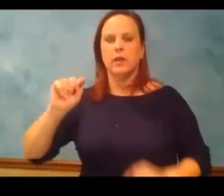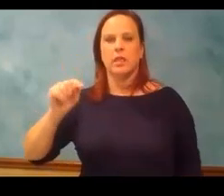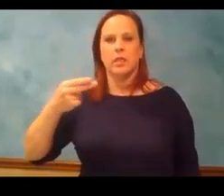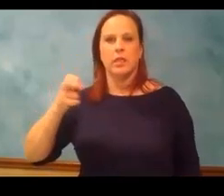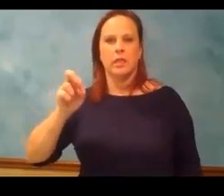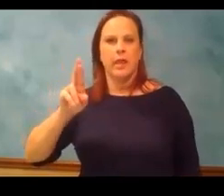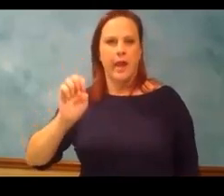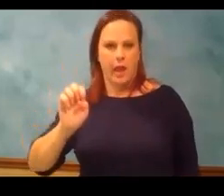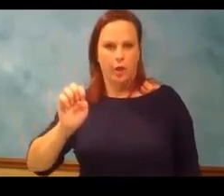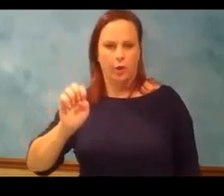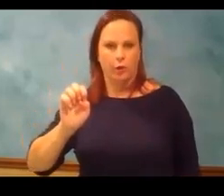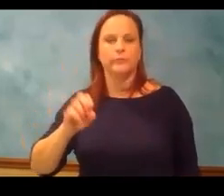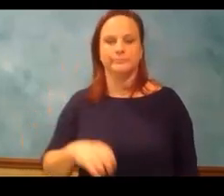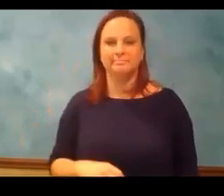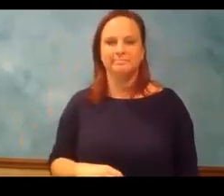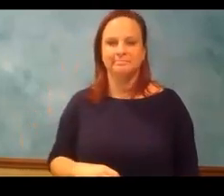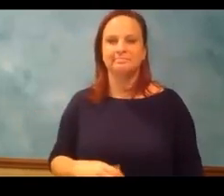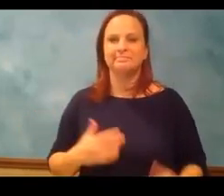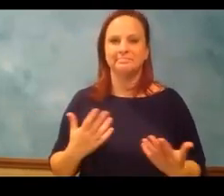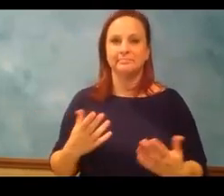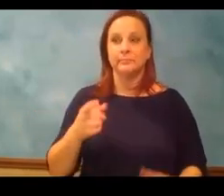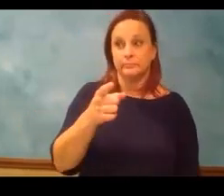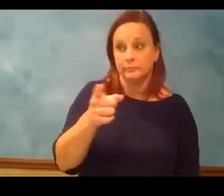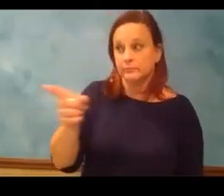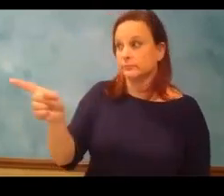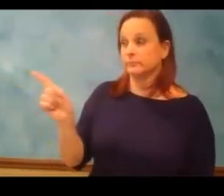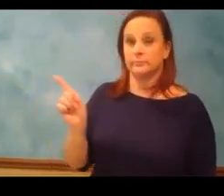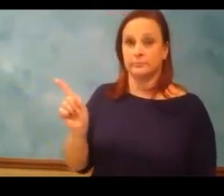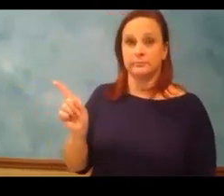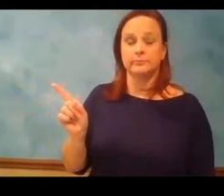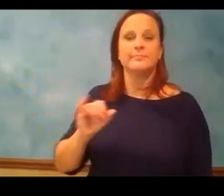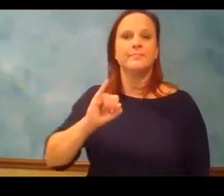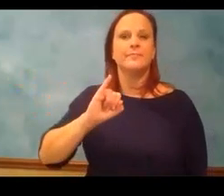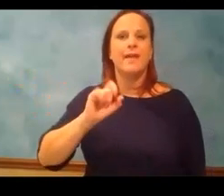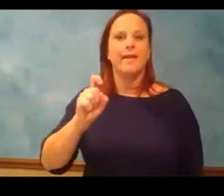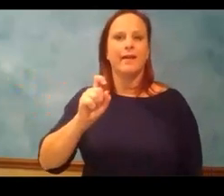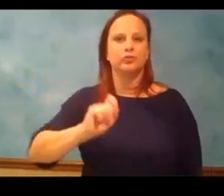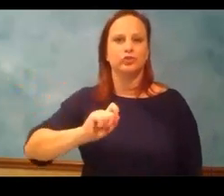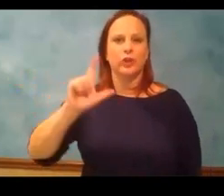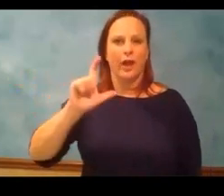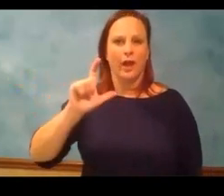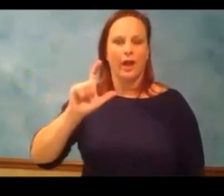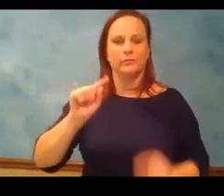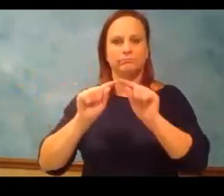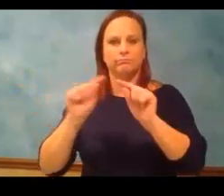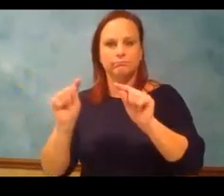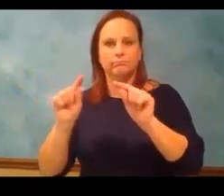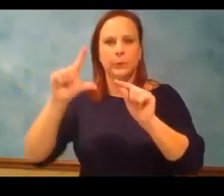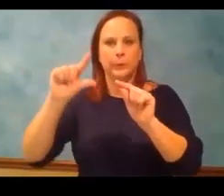you would write, IX-there. If i sweep the index,